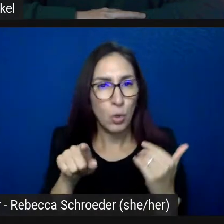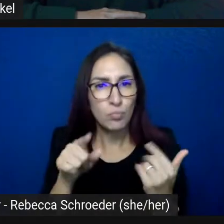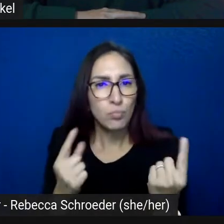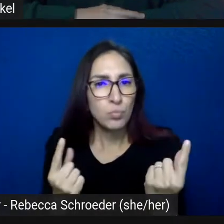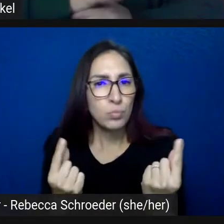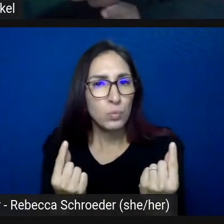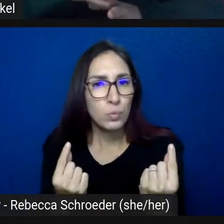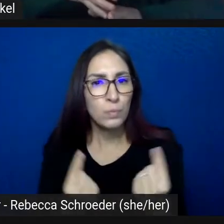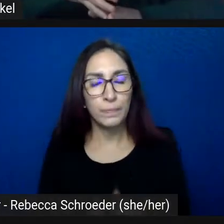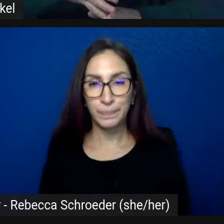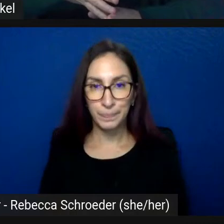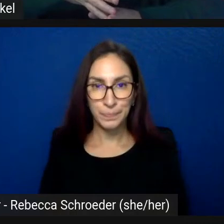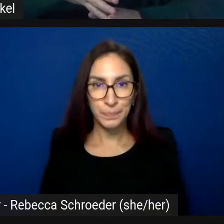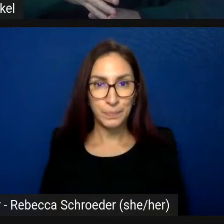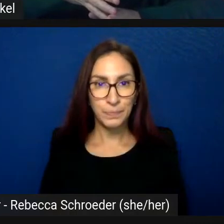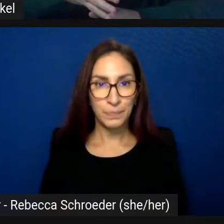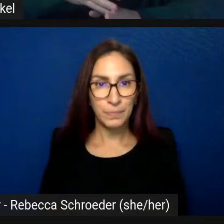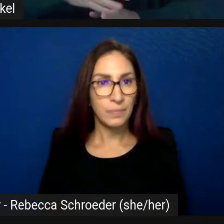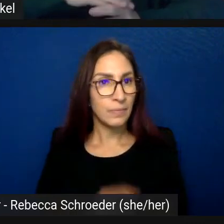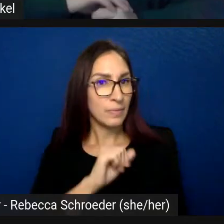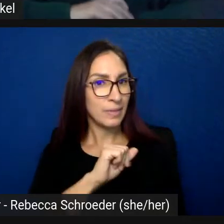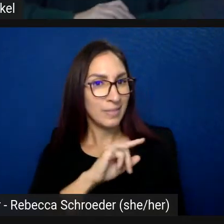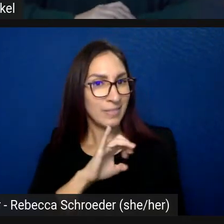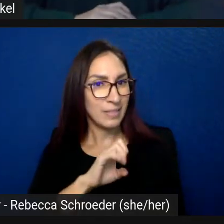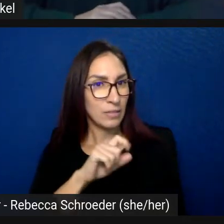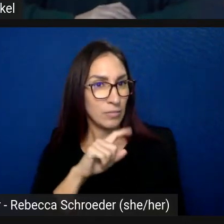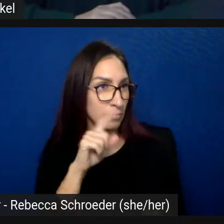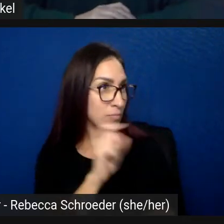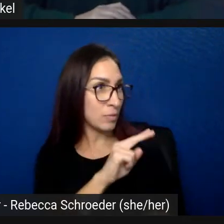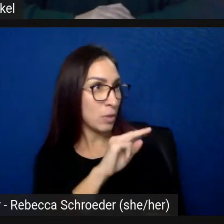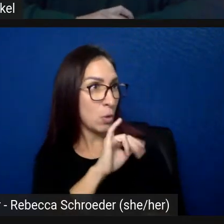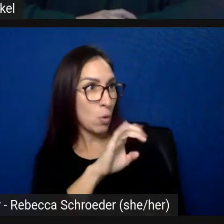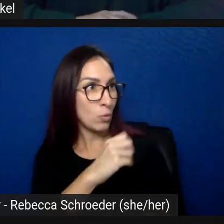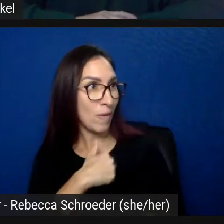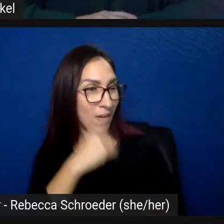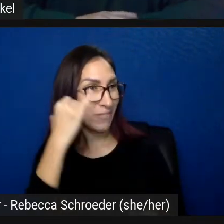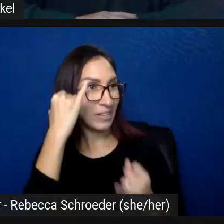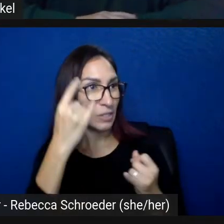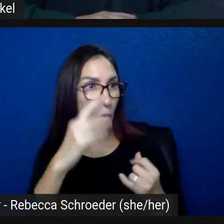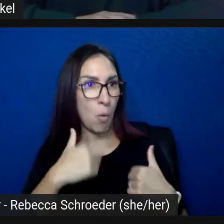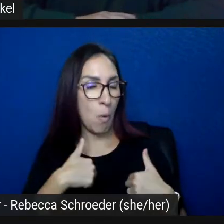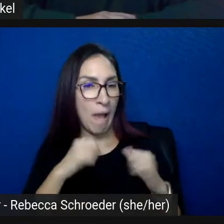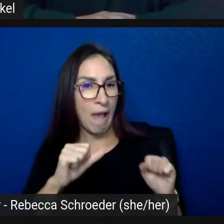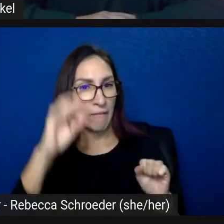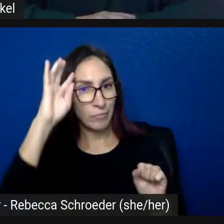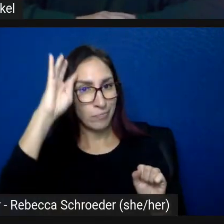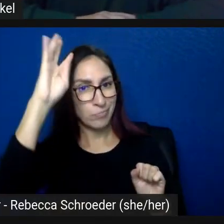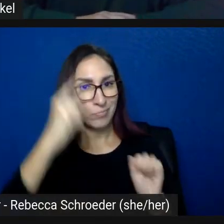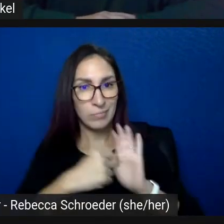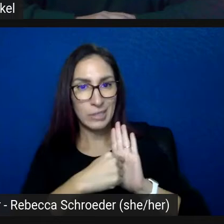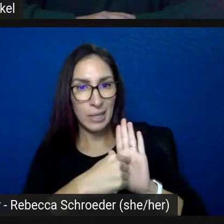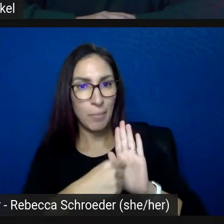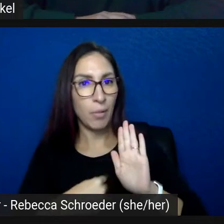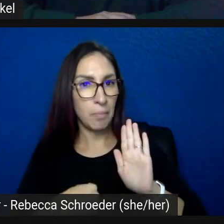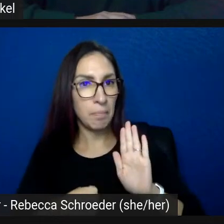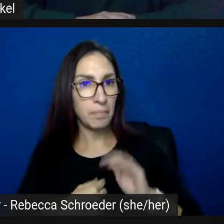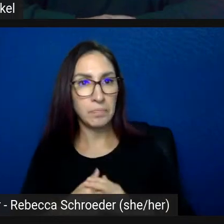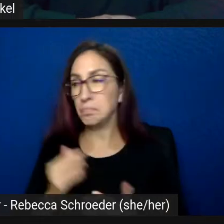Nikole, did you have anything? Because I've got one I can probably pop, good example. Go ahead. Okay.